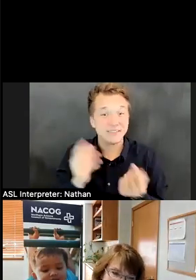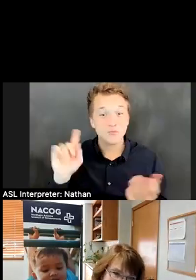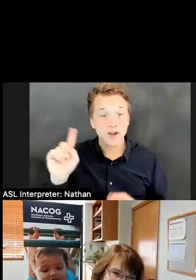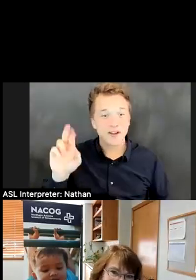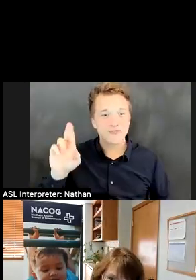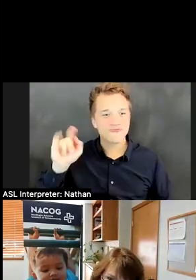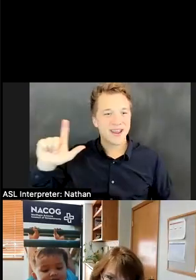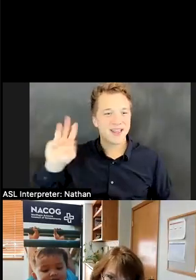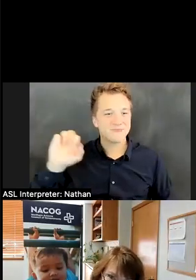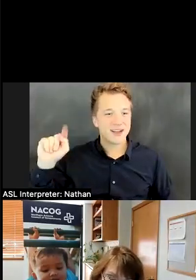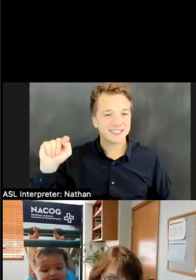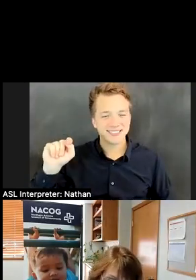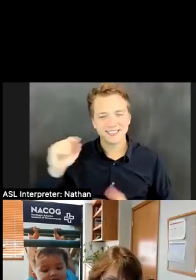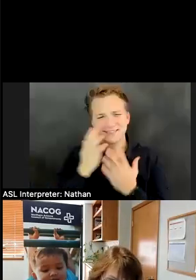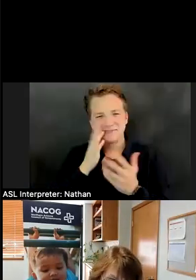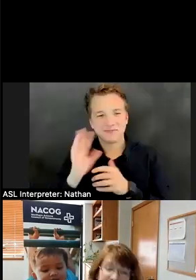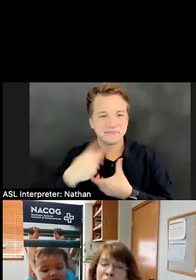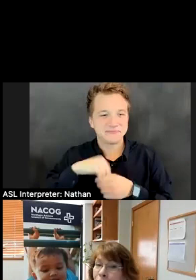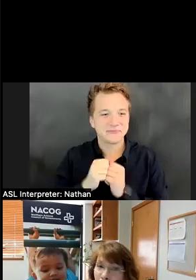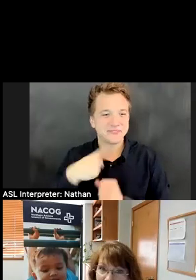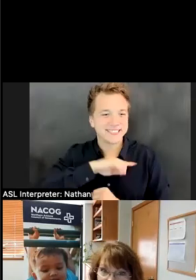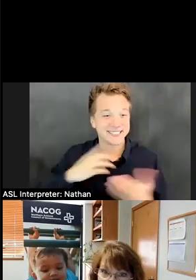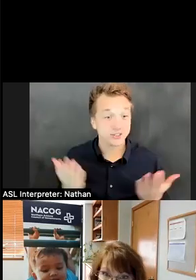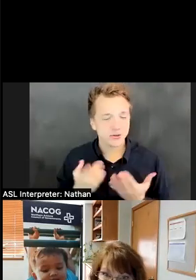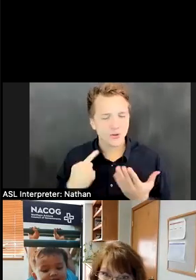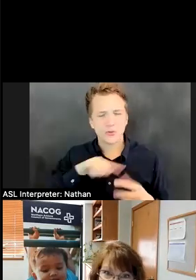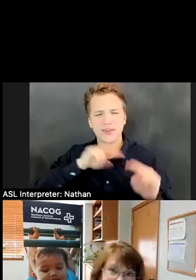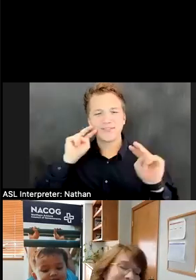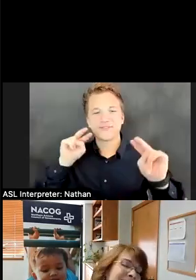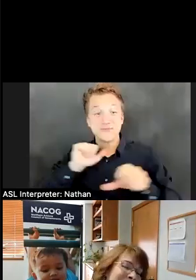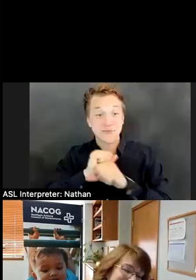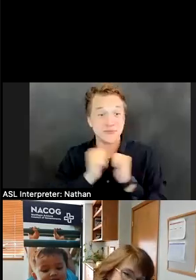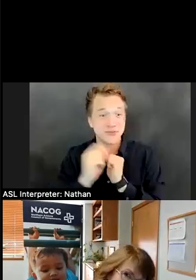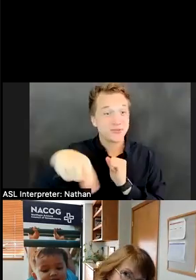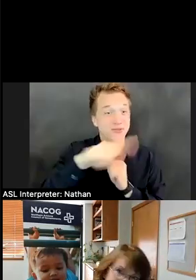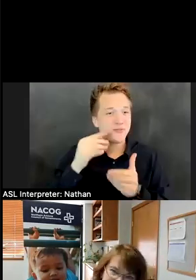And again, thank you for including us here. We look forward to working with you guys on the next steps.